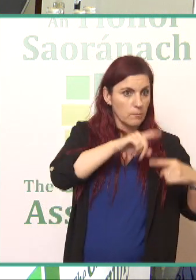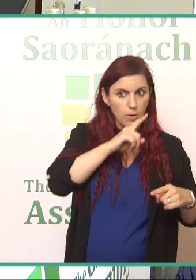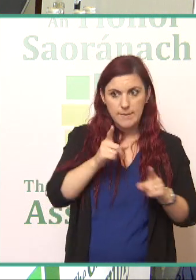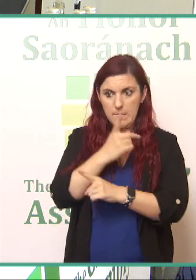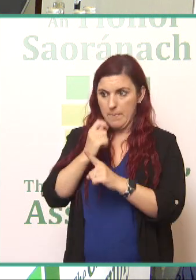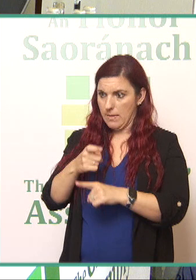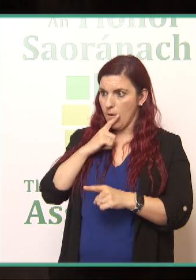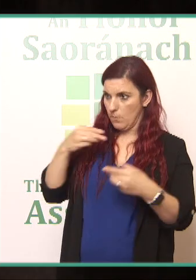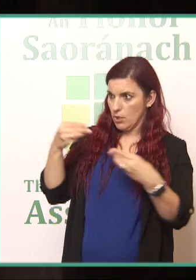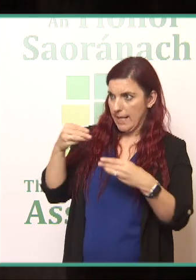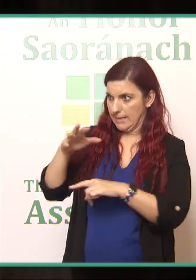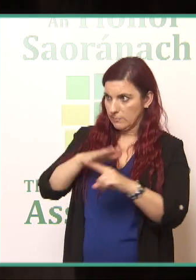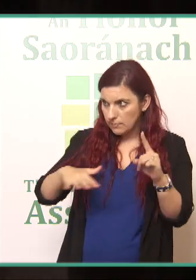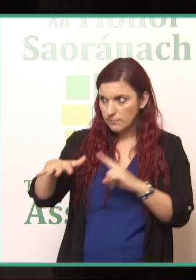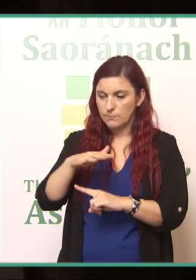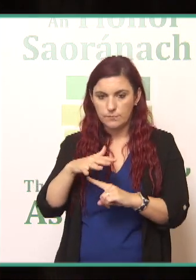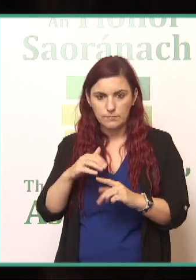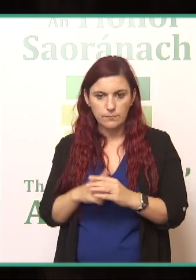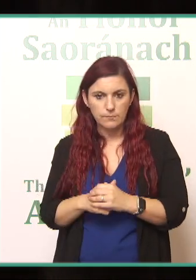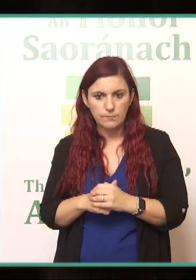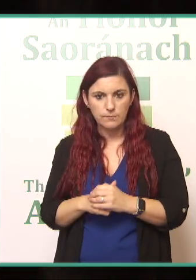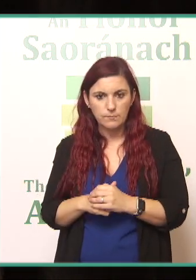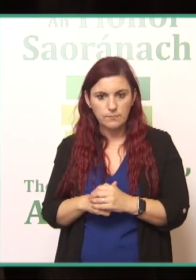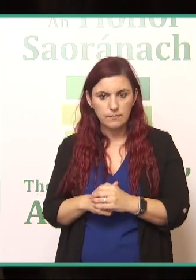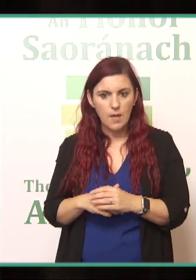address environmental issues at Farm level it wouldn't pay them to do this otherwise this is